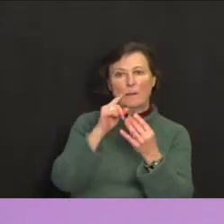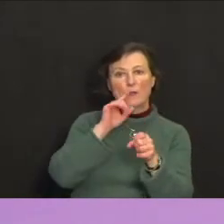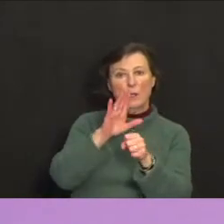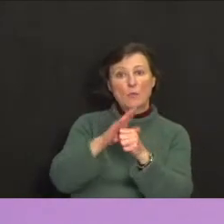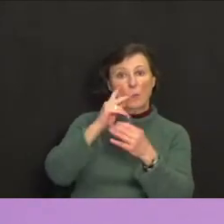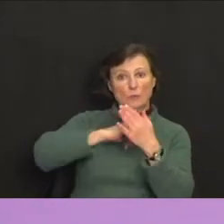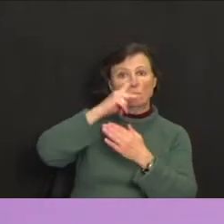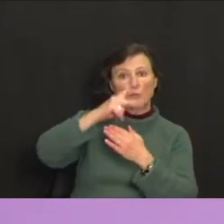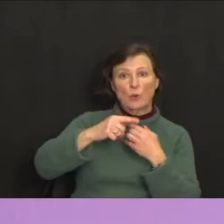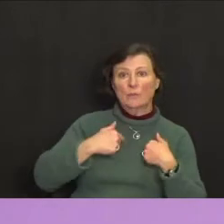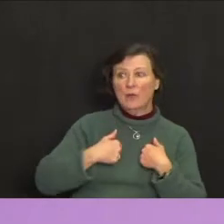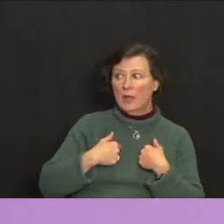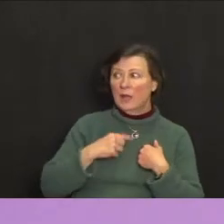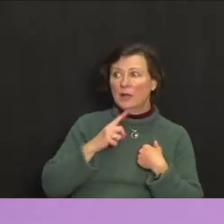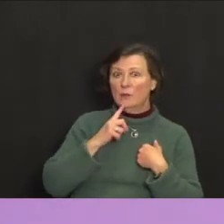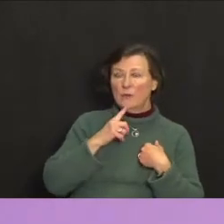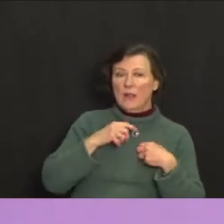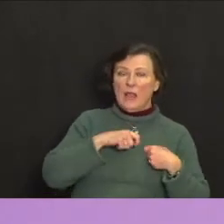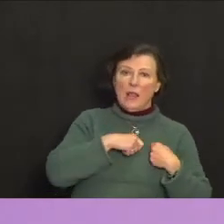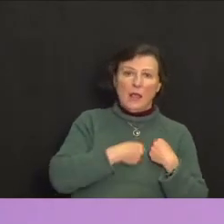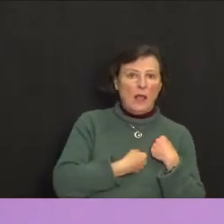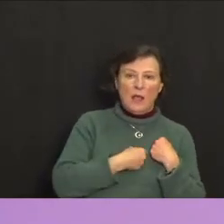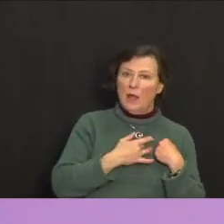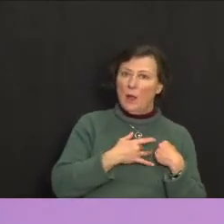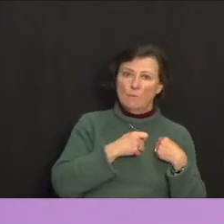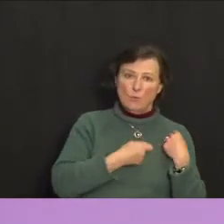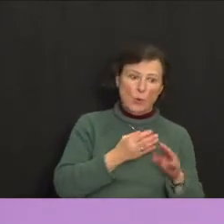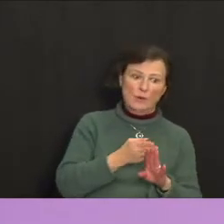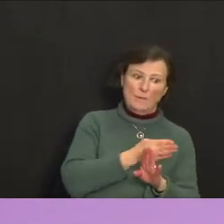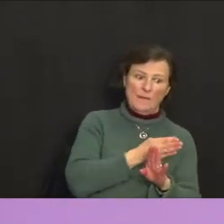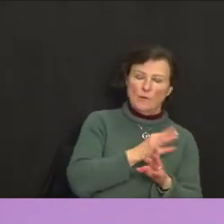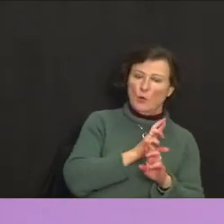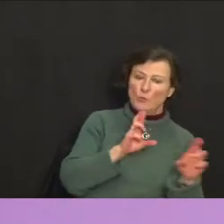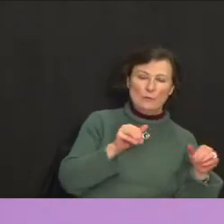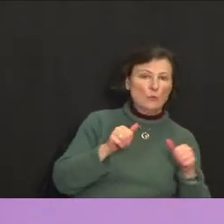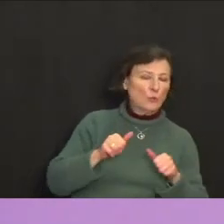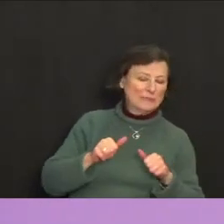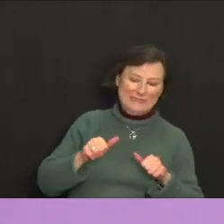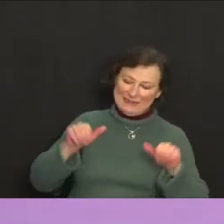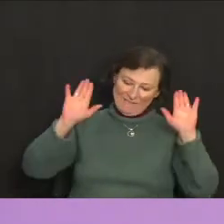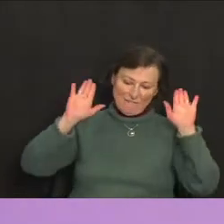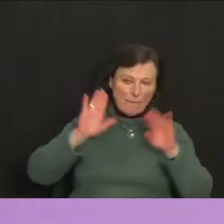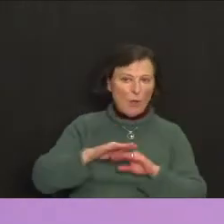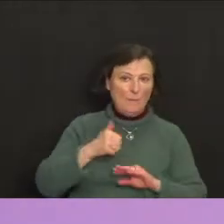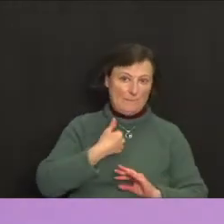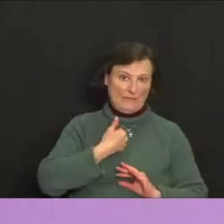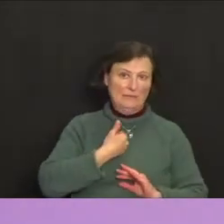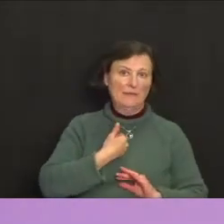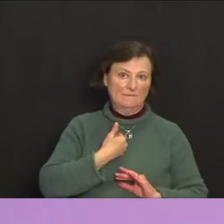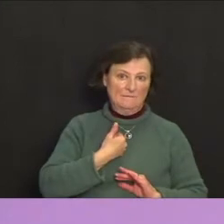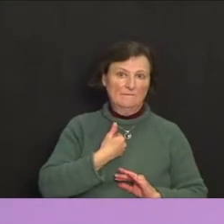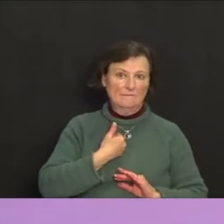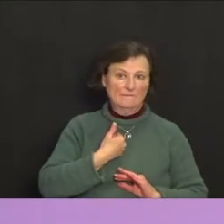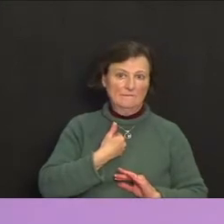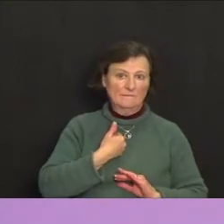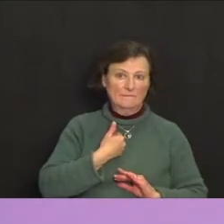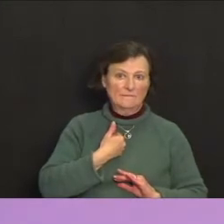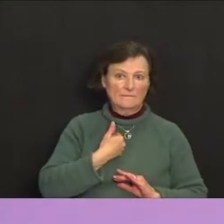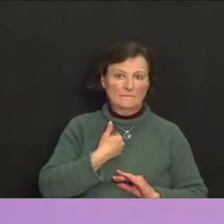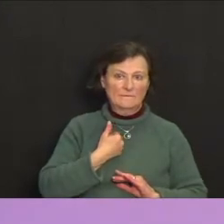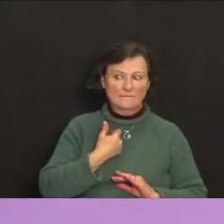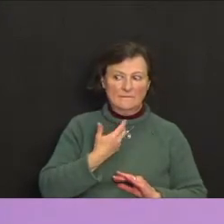I was truly heartbroken and ready to give up on myself. I couldn't provide for my children.